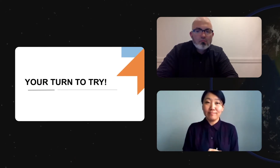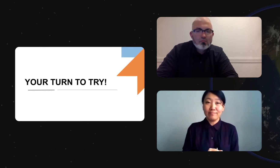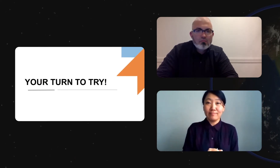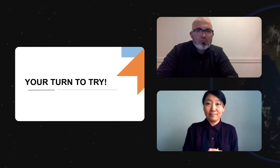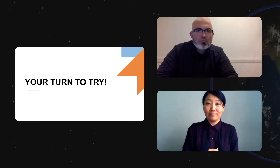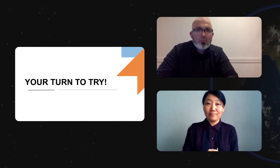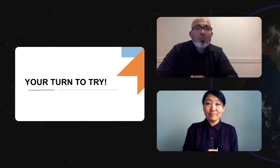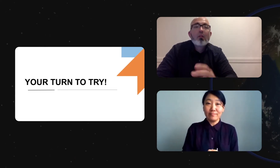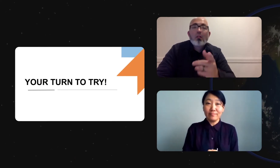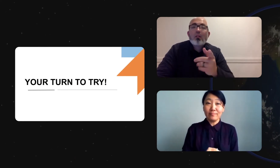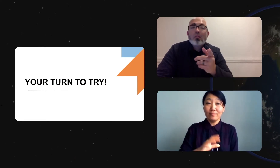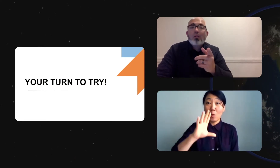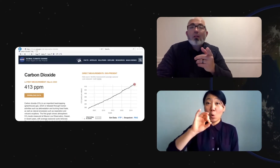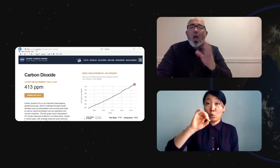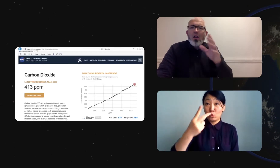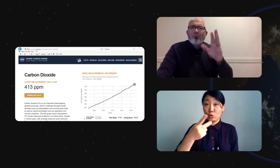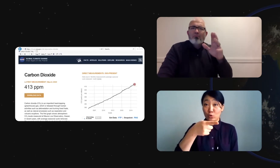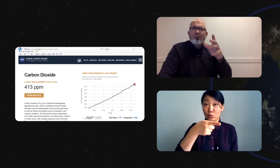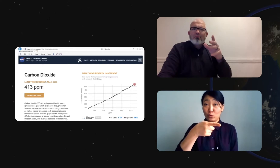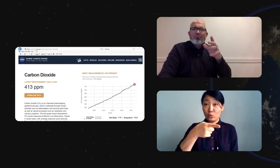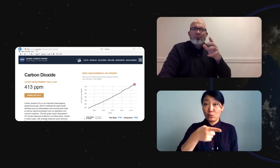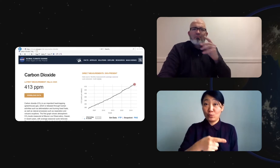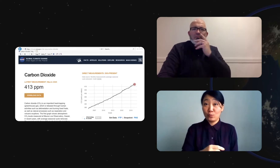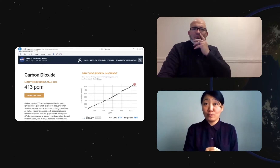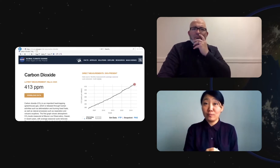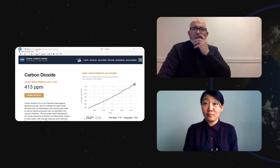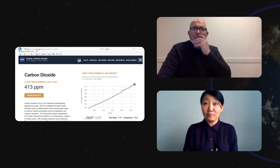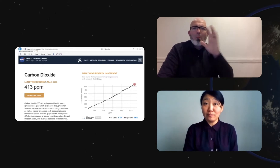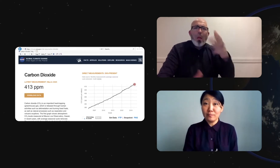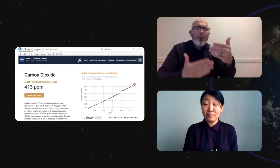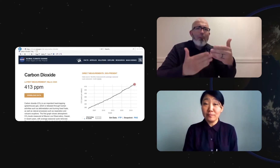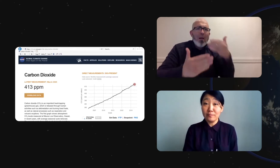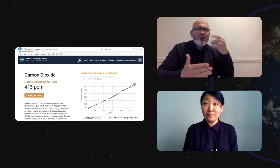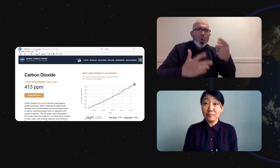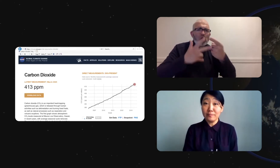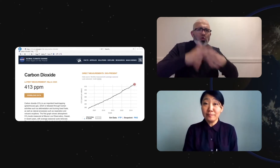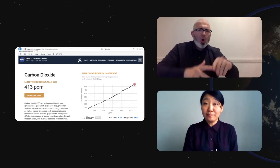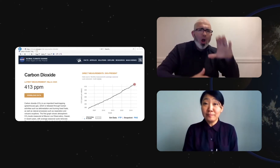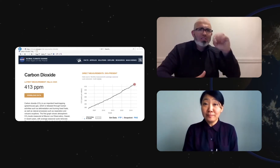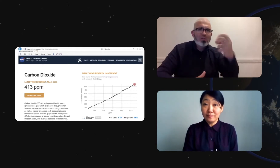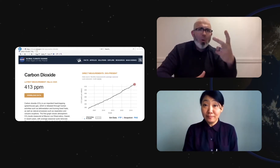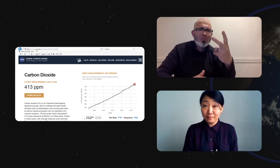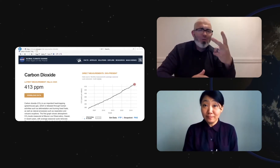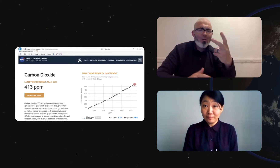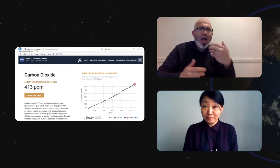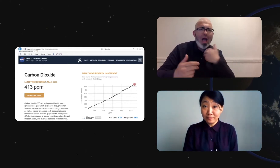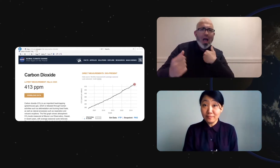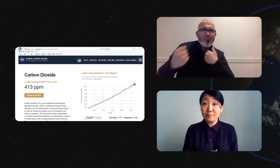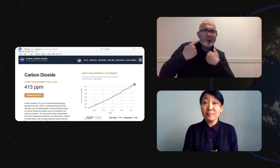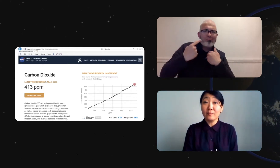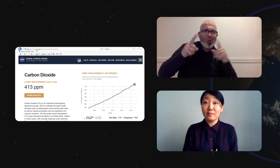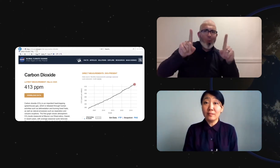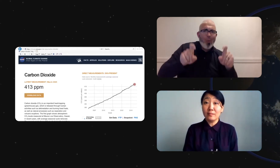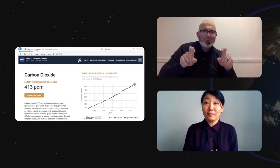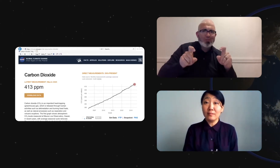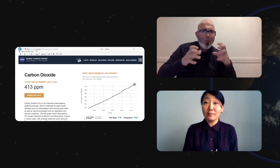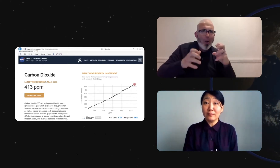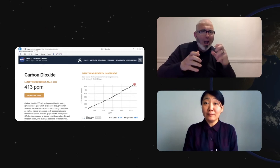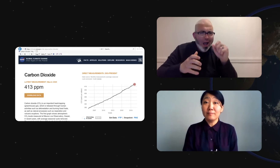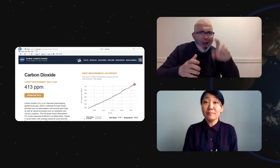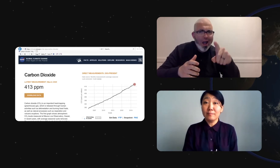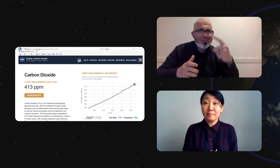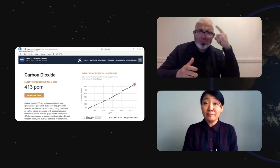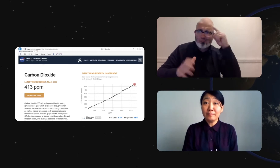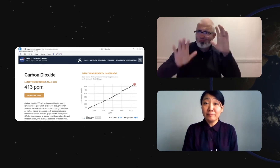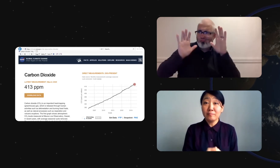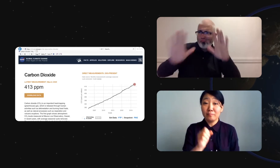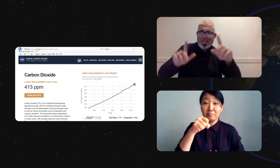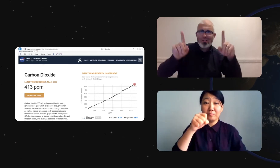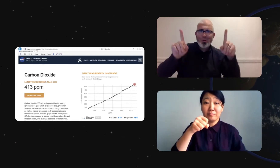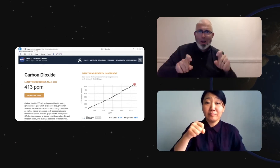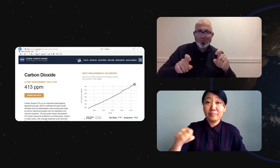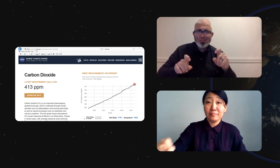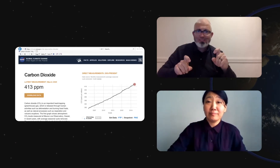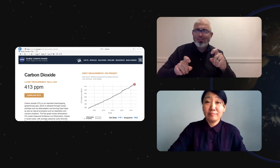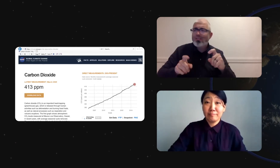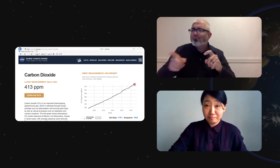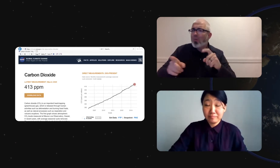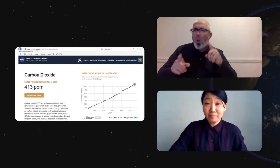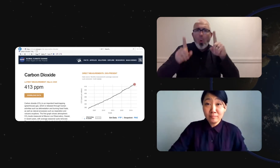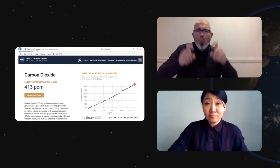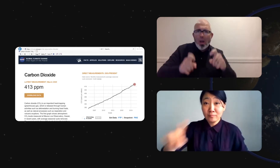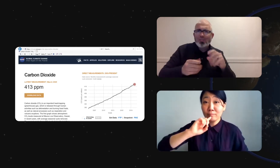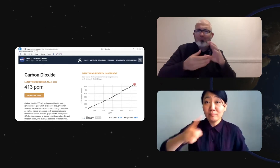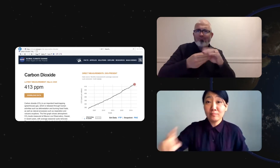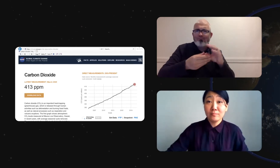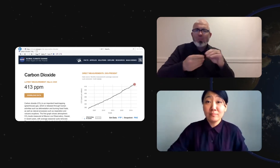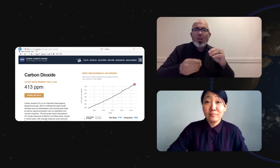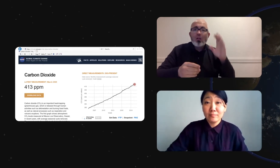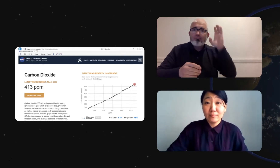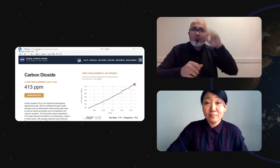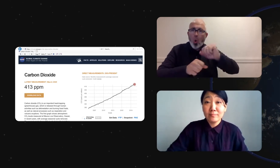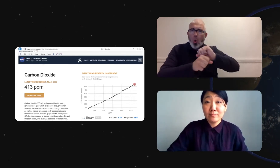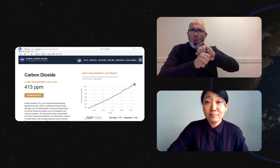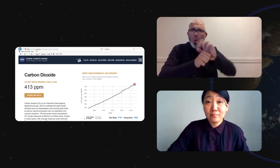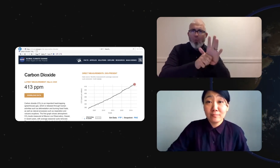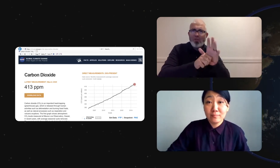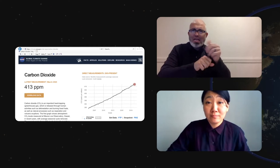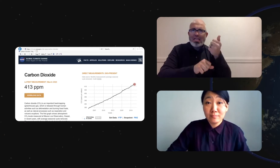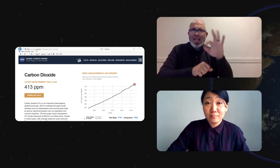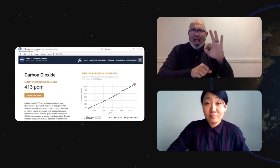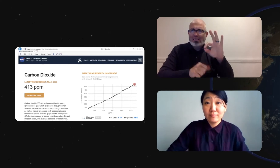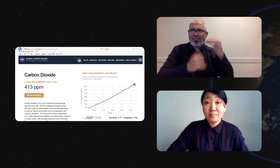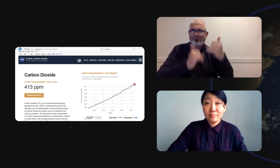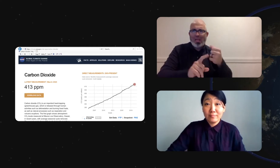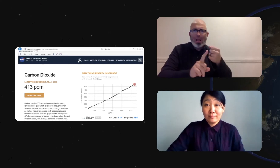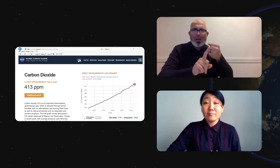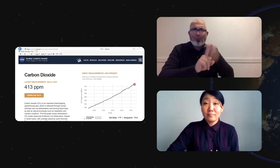Before we move on, I got a wonderful question from the audience: "With